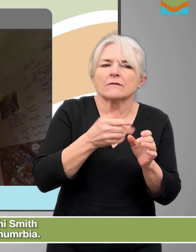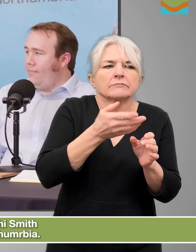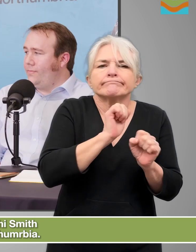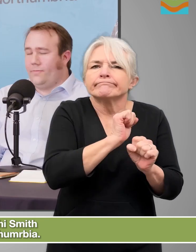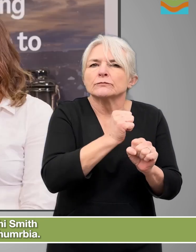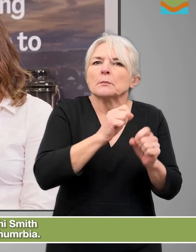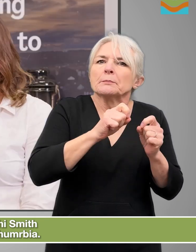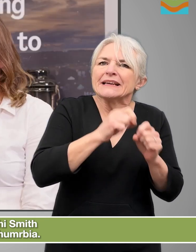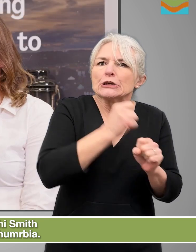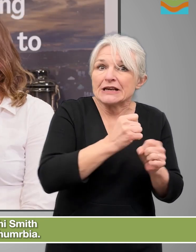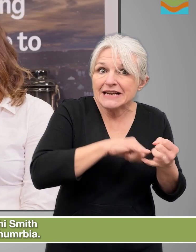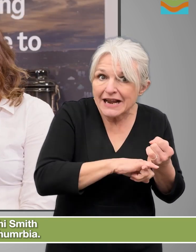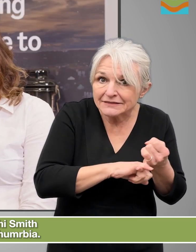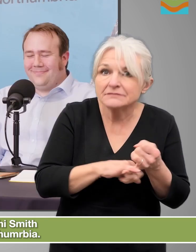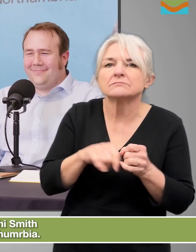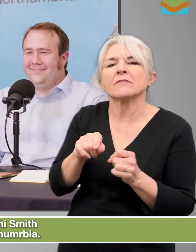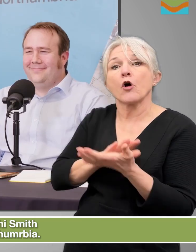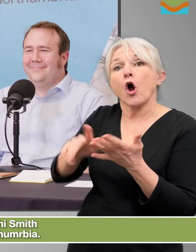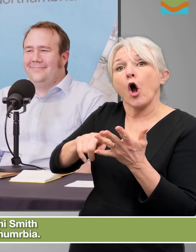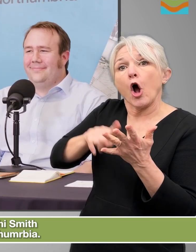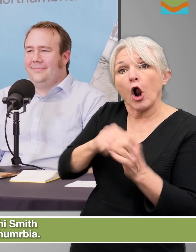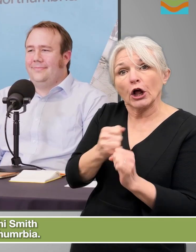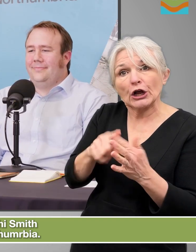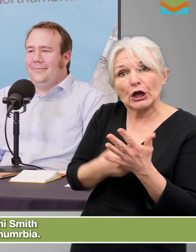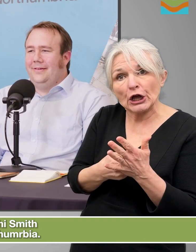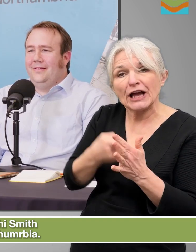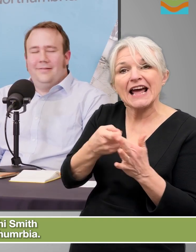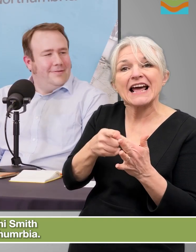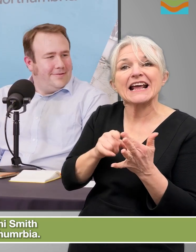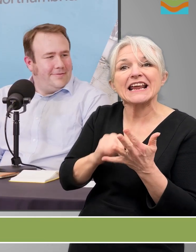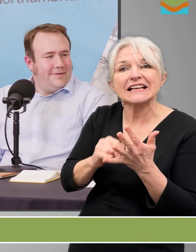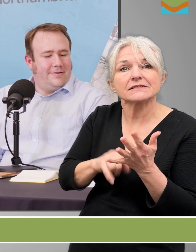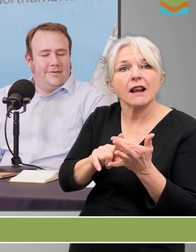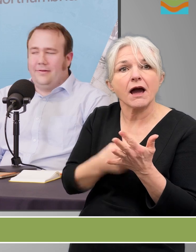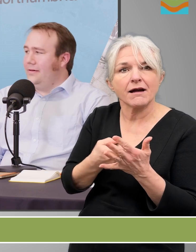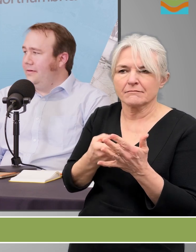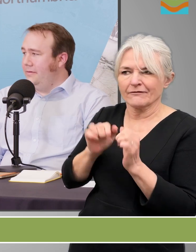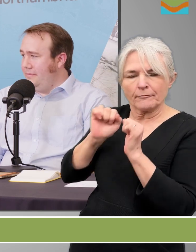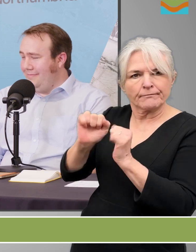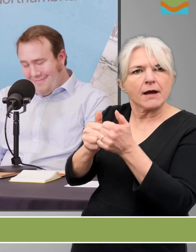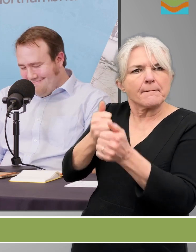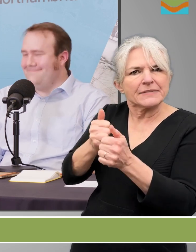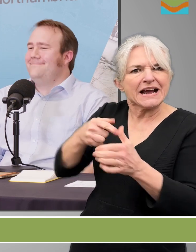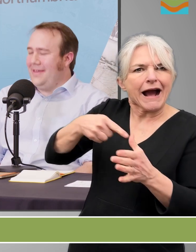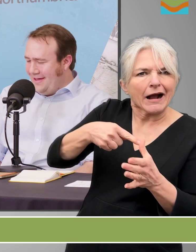a familiar face, Rhiannon Marchi Smith from Project Groundwater Northumrbia. Welcome everyone. Thank you.